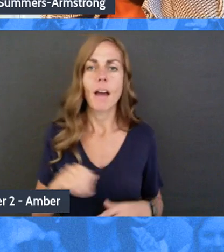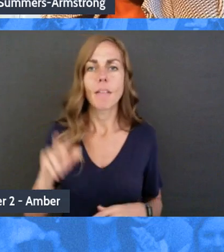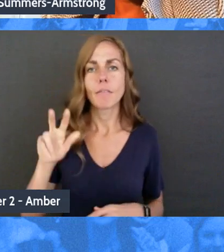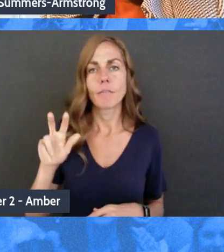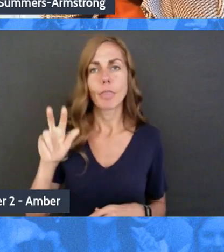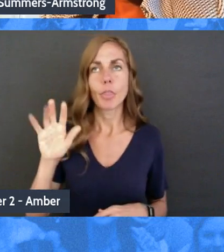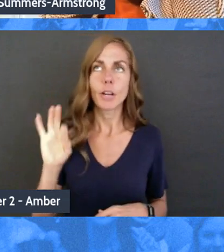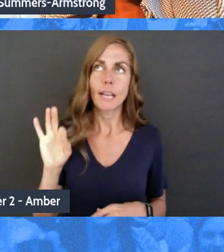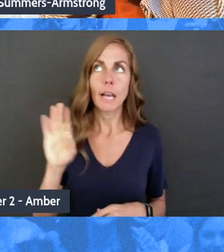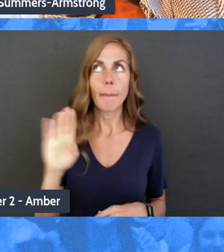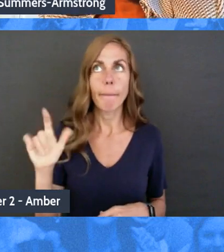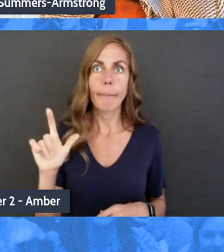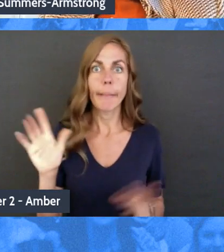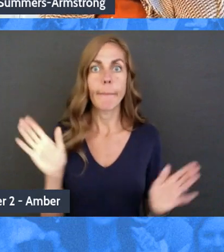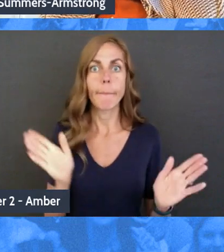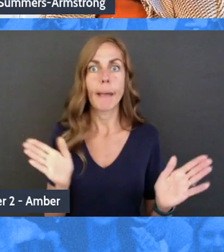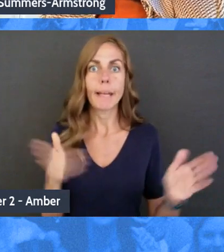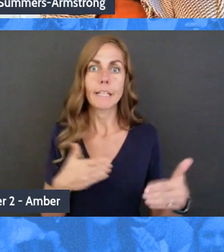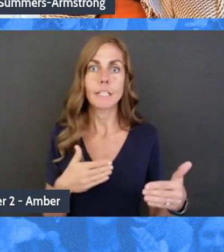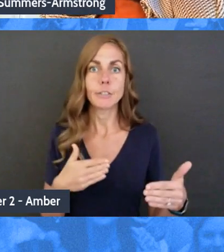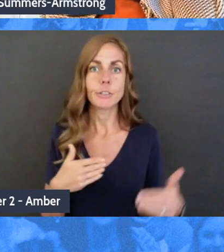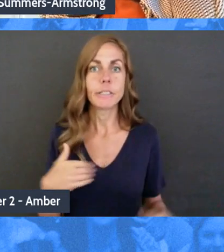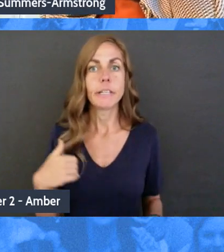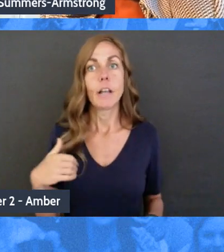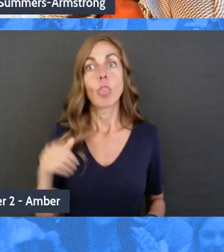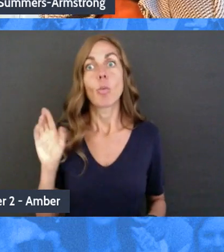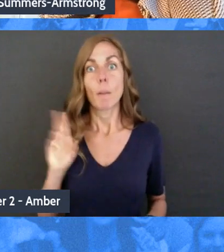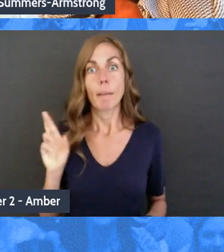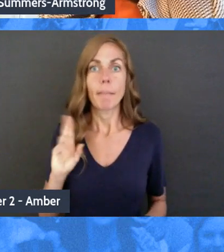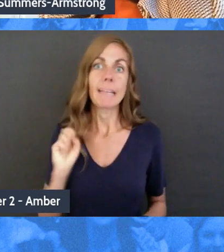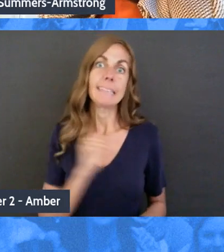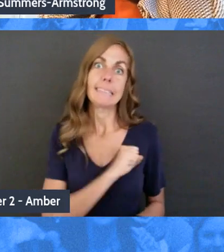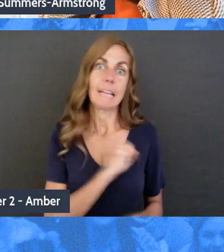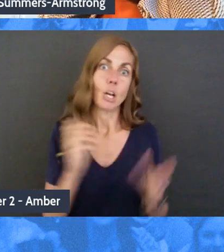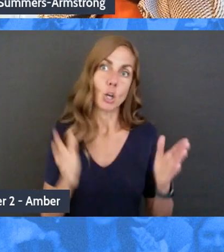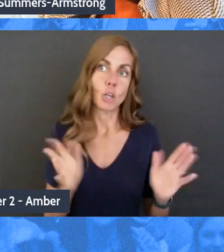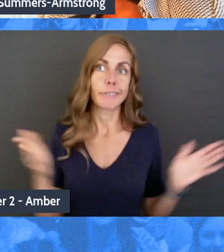that the Senator Republicans introduced earlier this year.